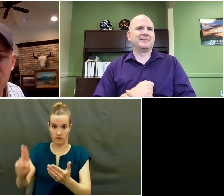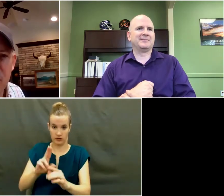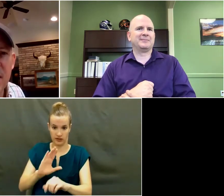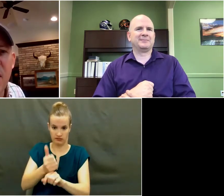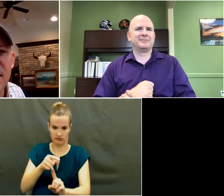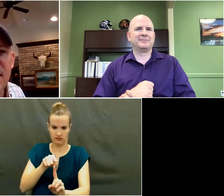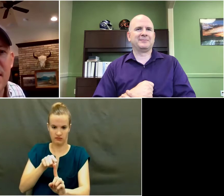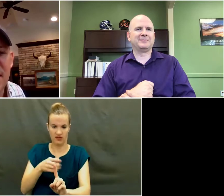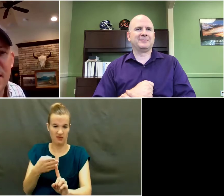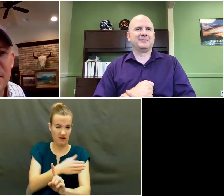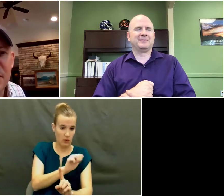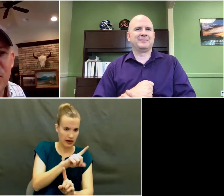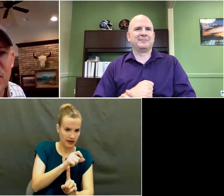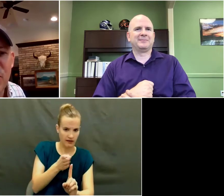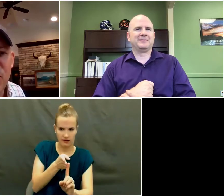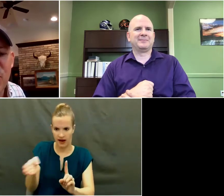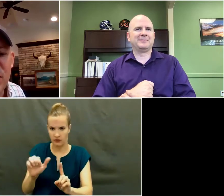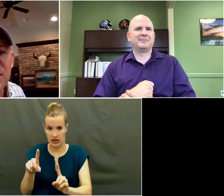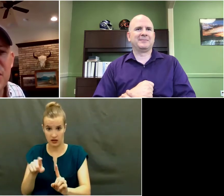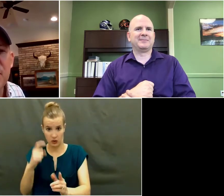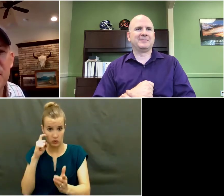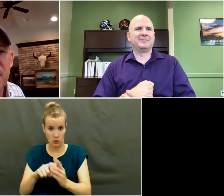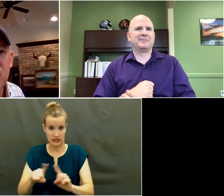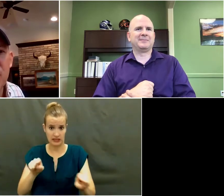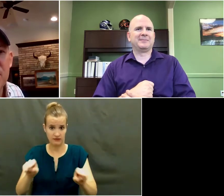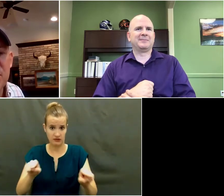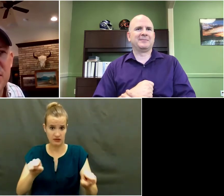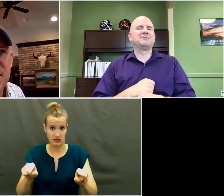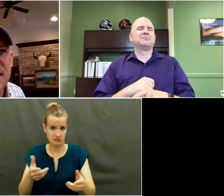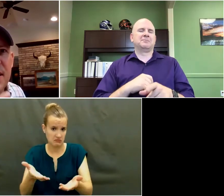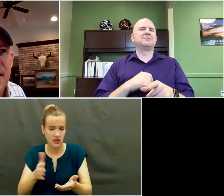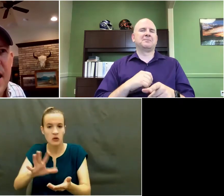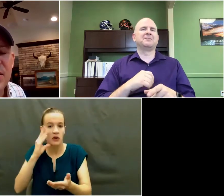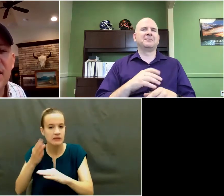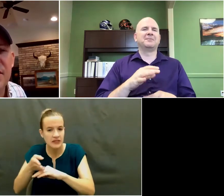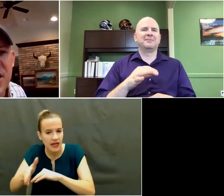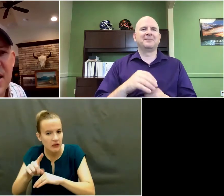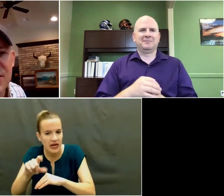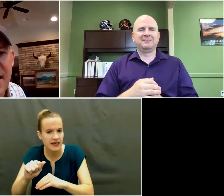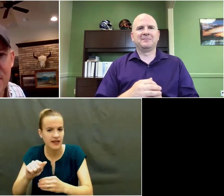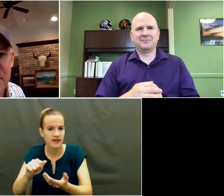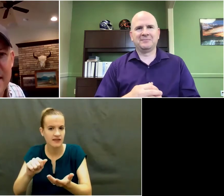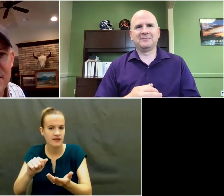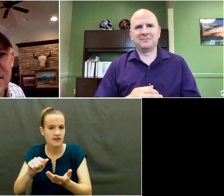it was early on? What did you experience what did you see? How did life change after the passage of